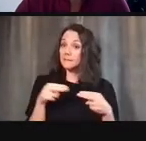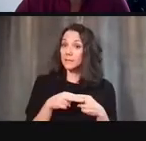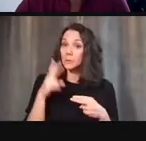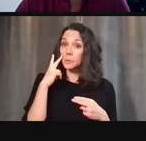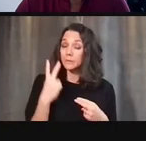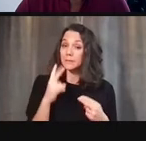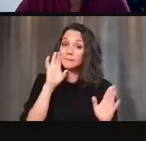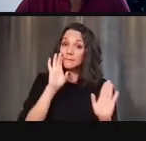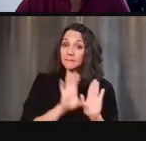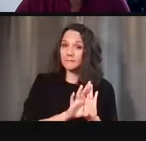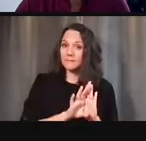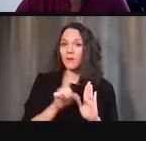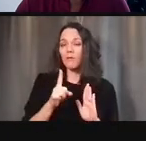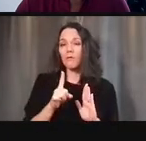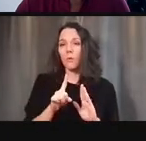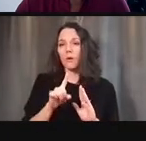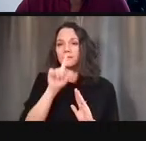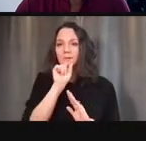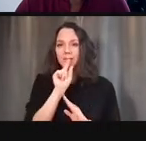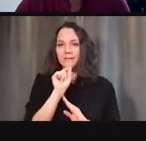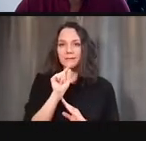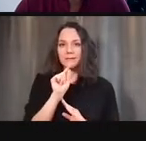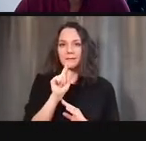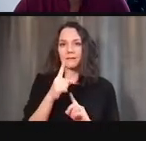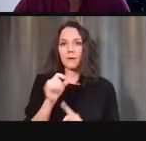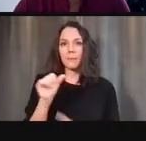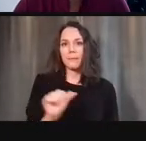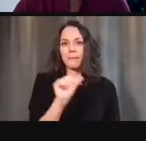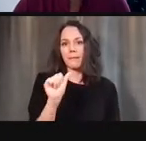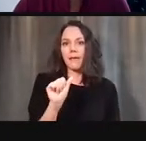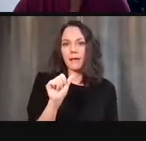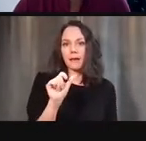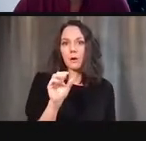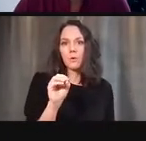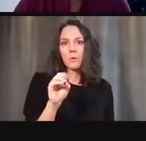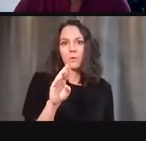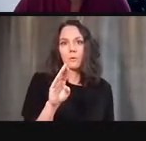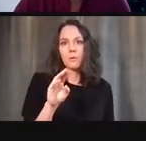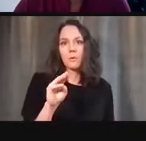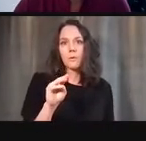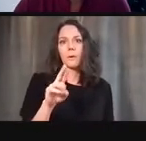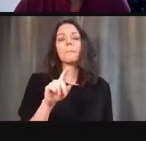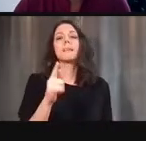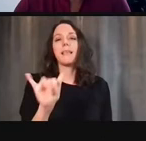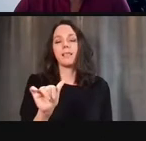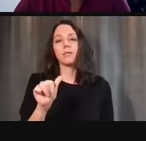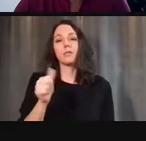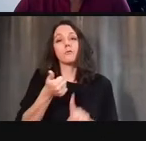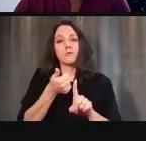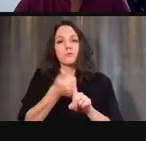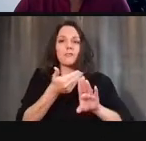of a tweet from At Orbigale, a pre K teacher, and the tweet reads,